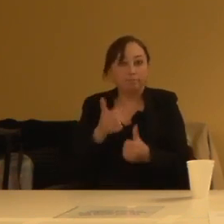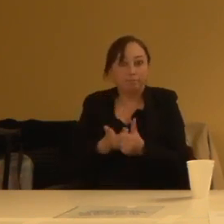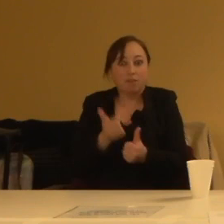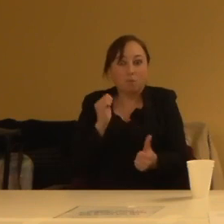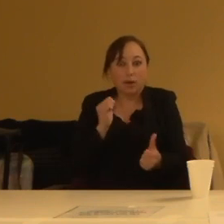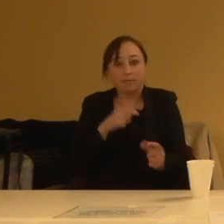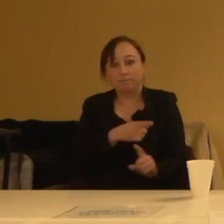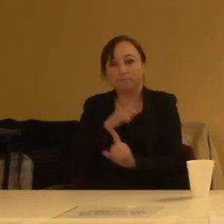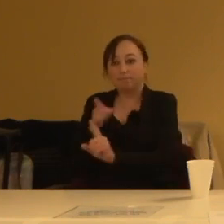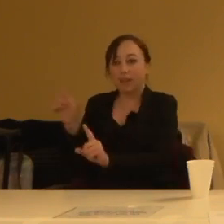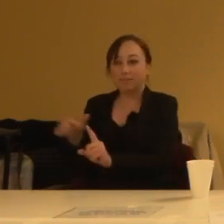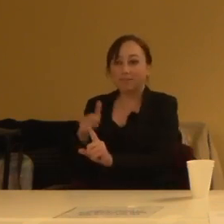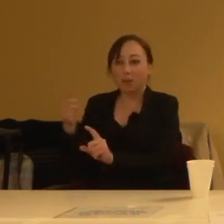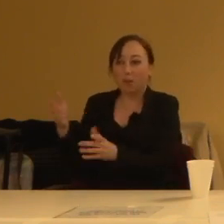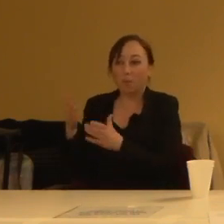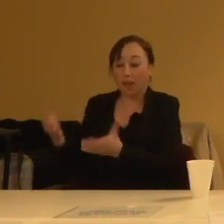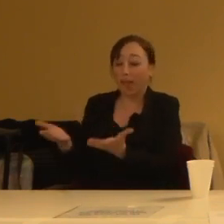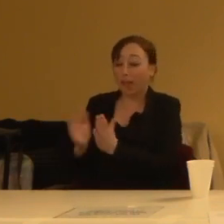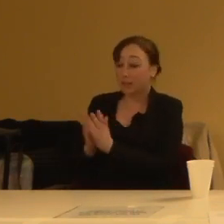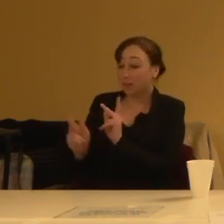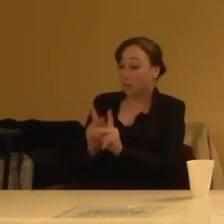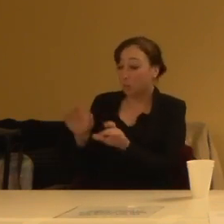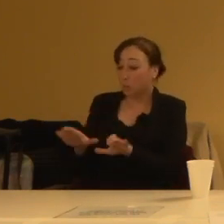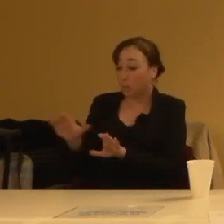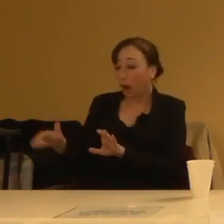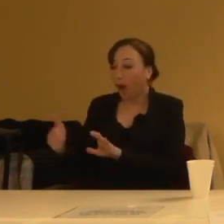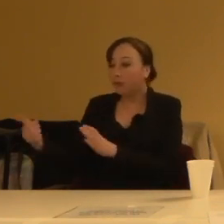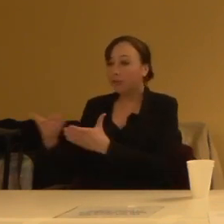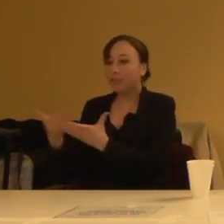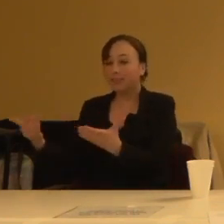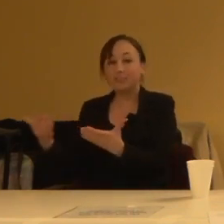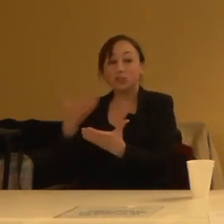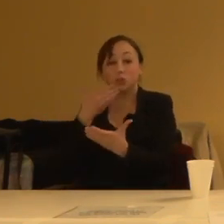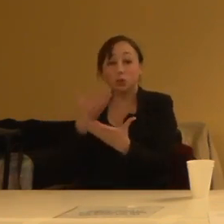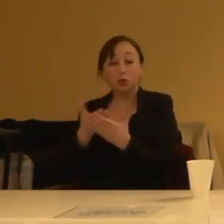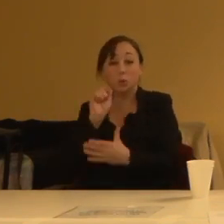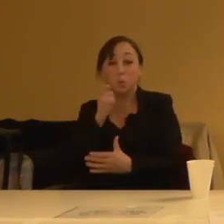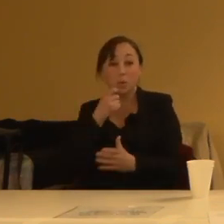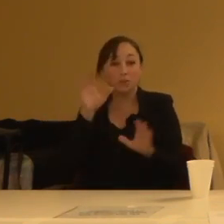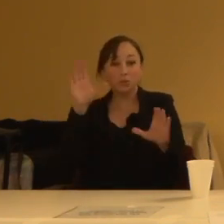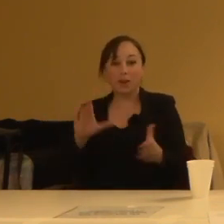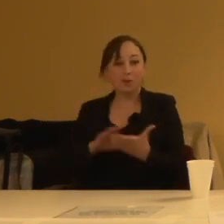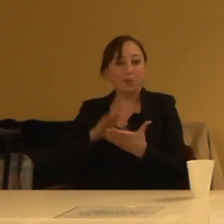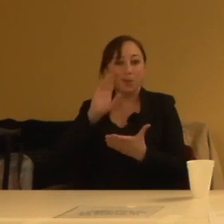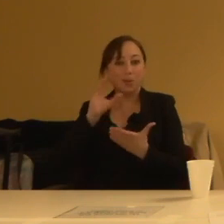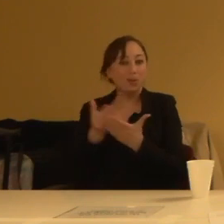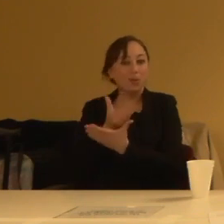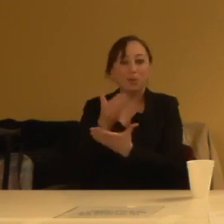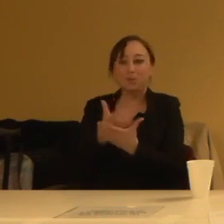by asking people to do other things. And it's cool and it's great, and like you learn something new and yay, that's what we're supposed to be doing as dramaturges.